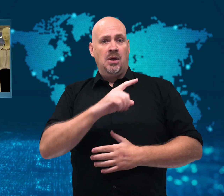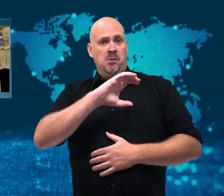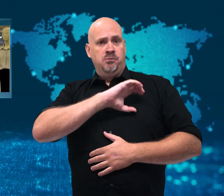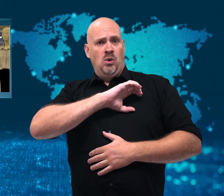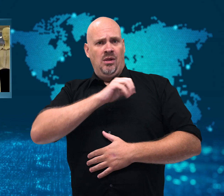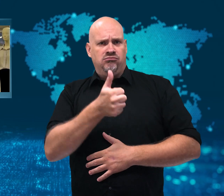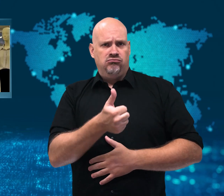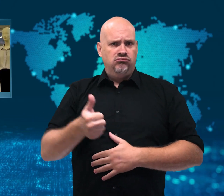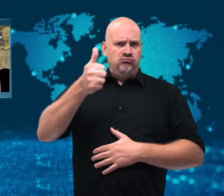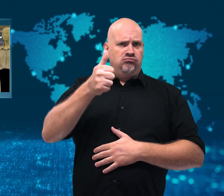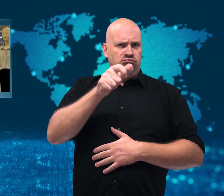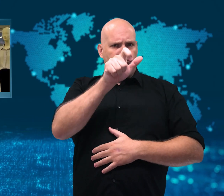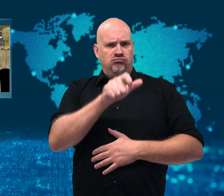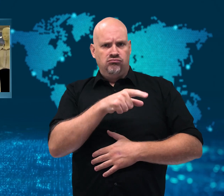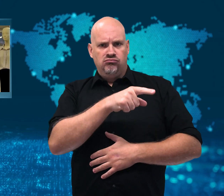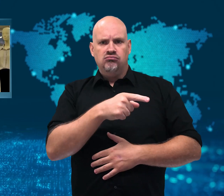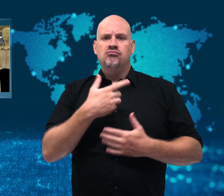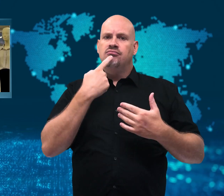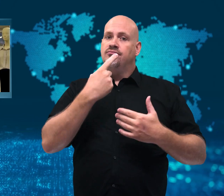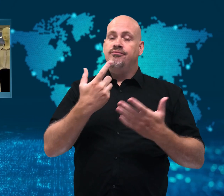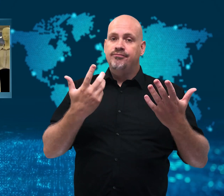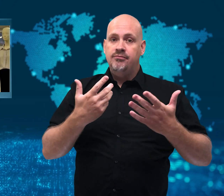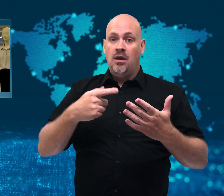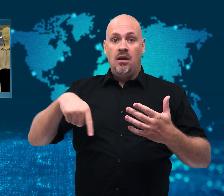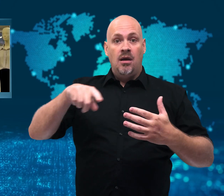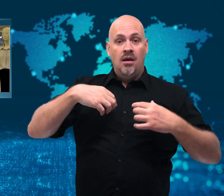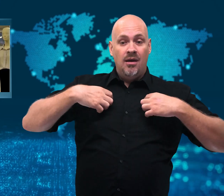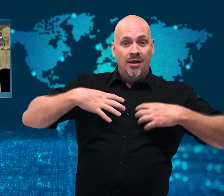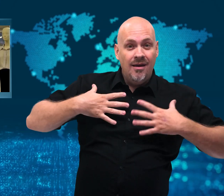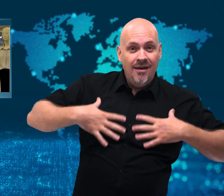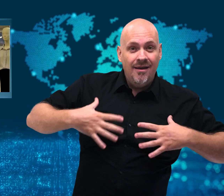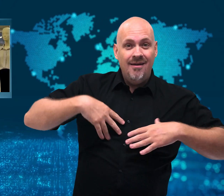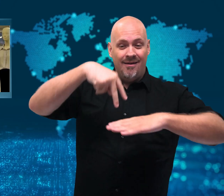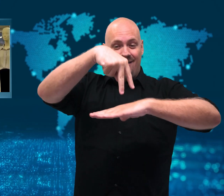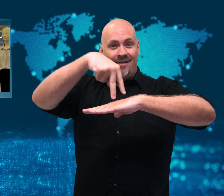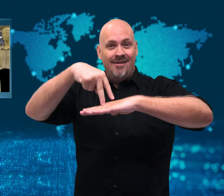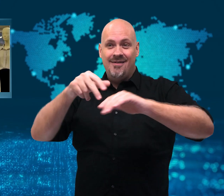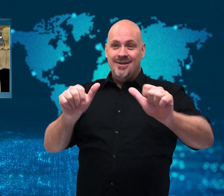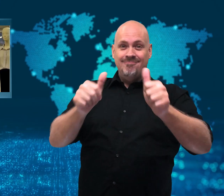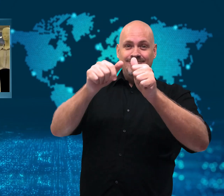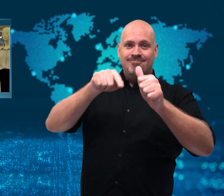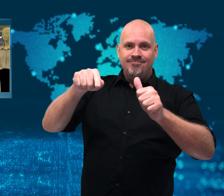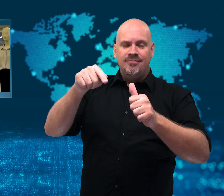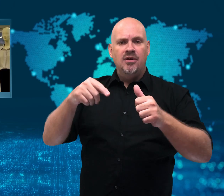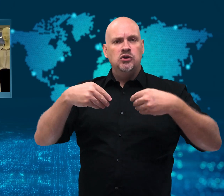in tailors, supermarkets, retail shops,